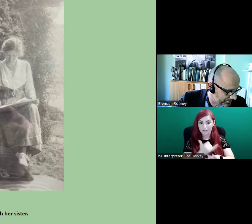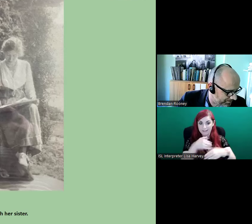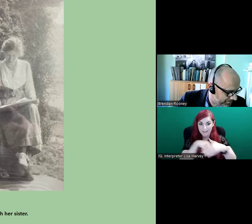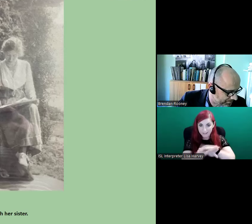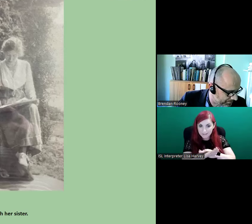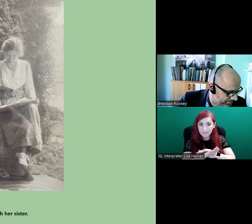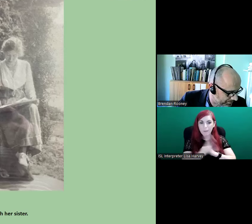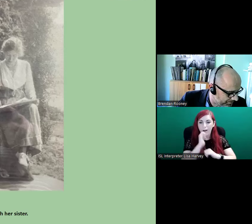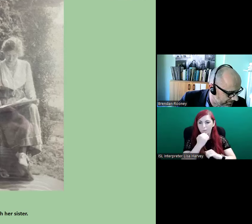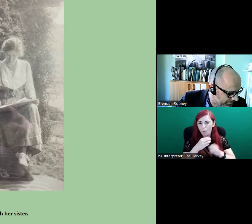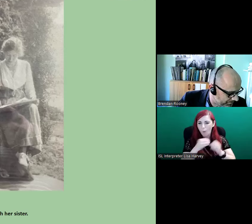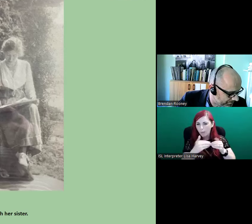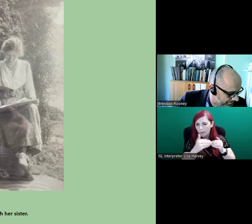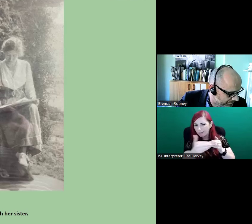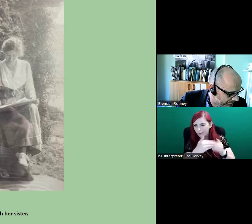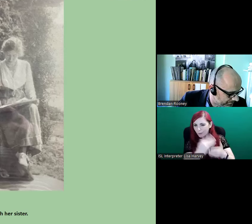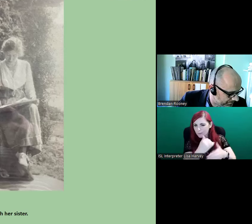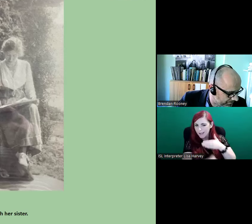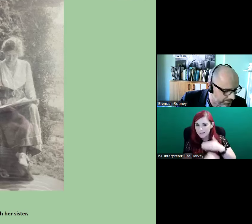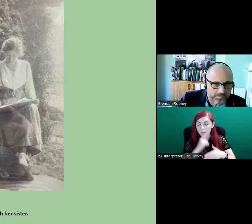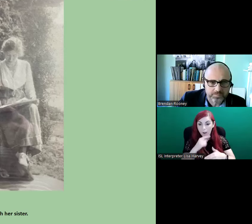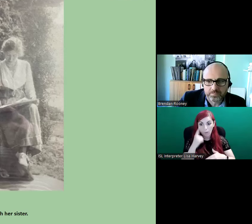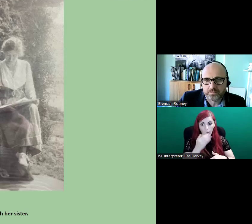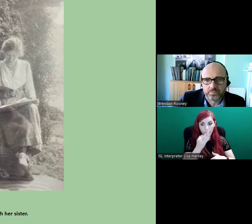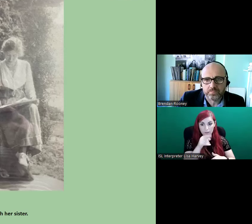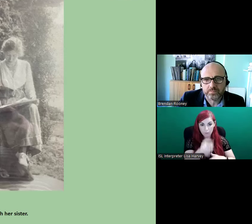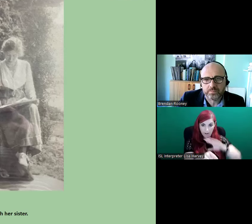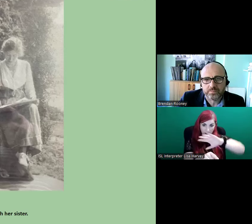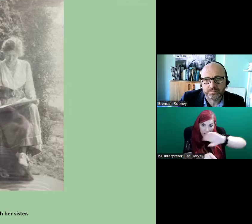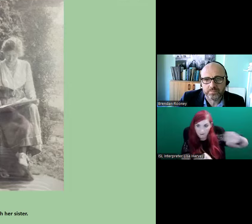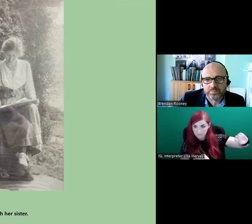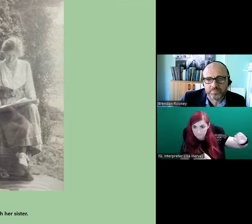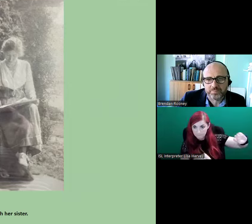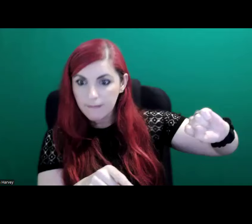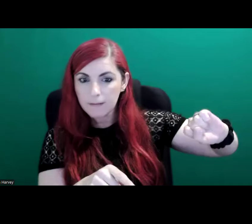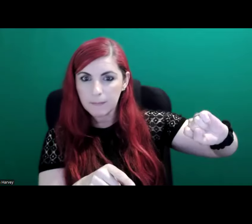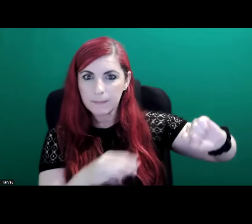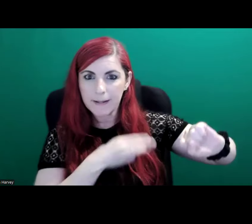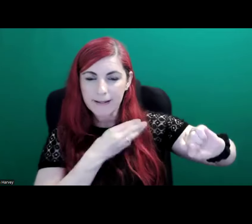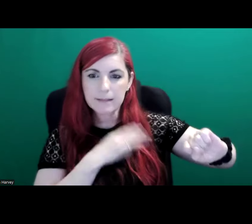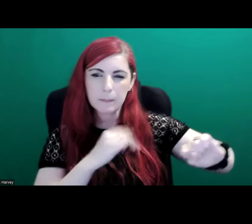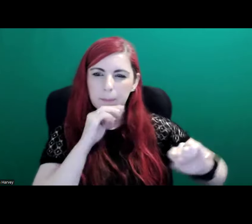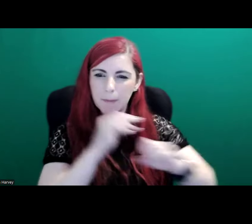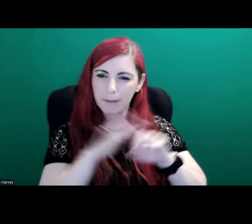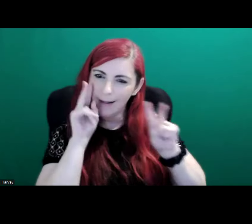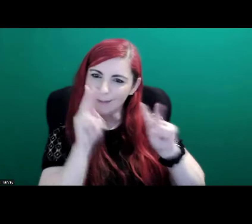couple of days, but very much looking forward to it. If you'd like to stop sharing your screen there, that would help people be able to see you as you answer any